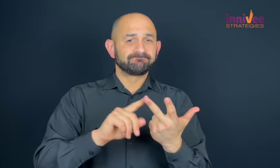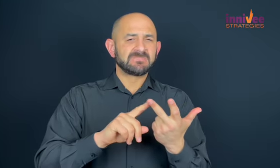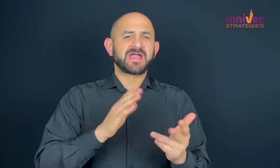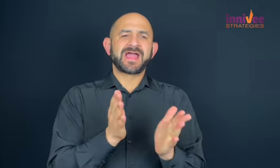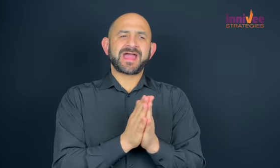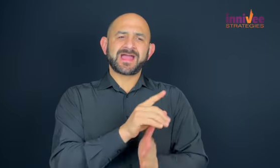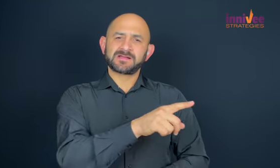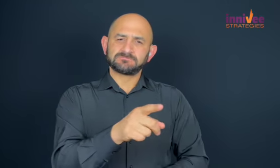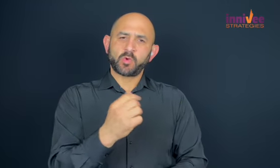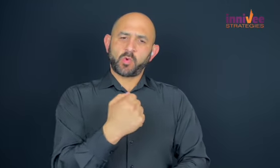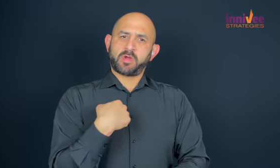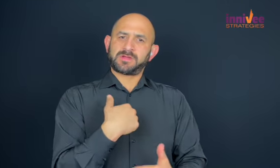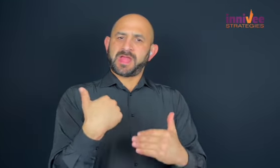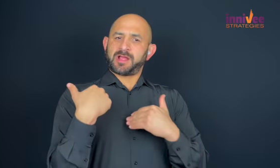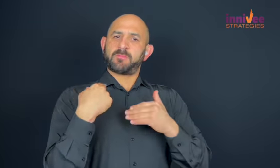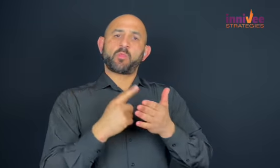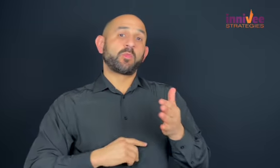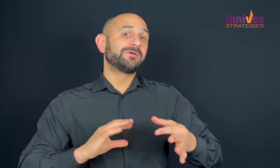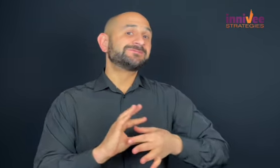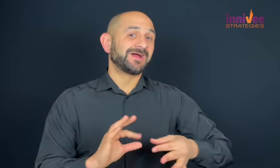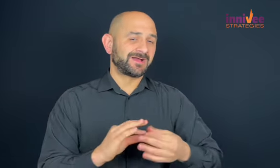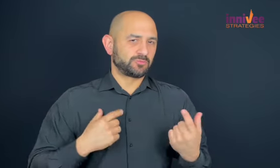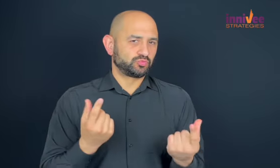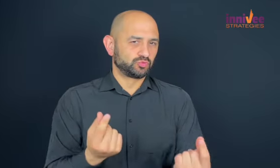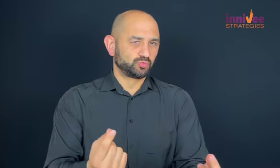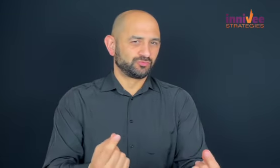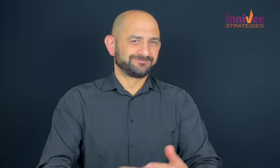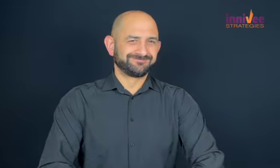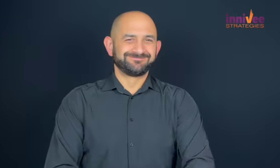asking others to hold us to what we say we will do.